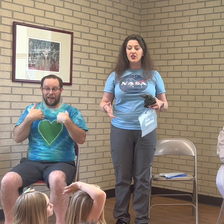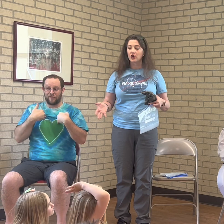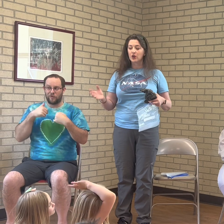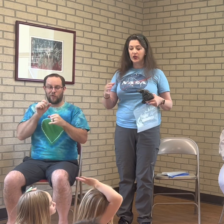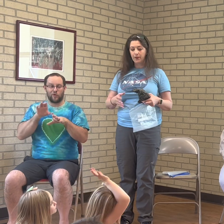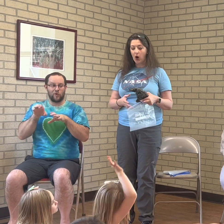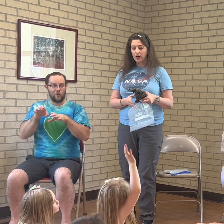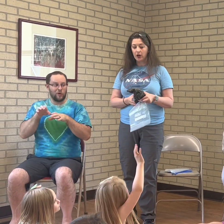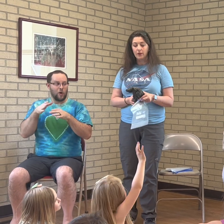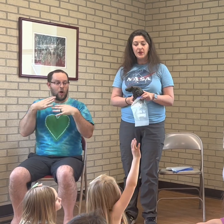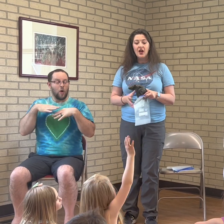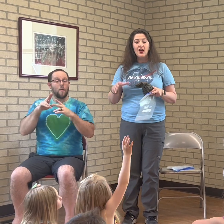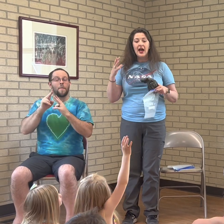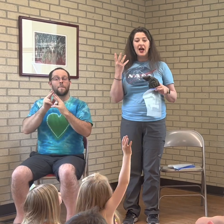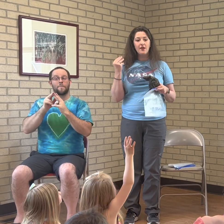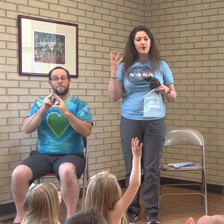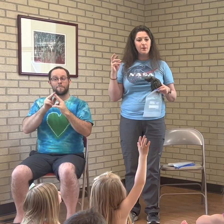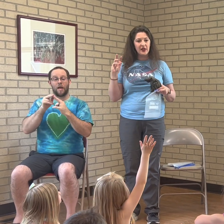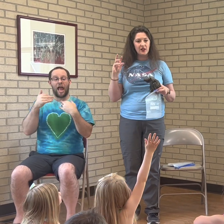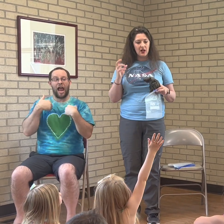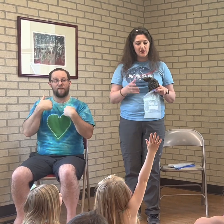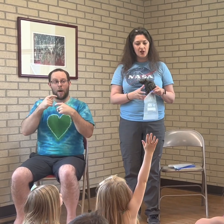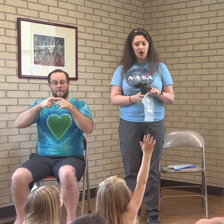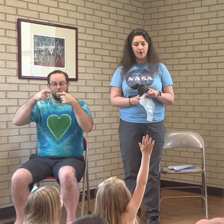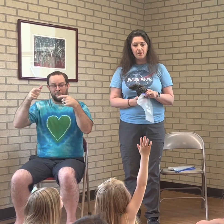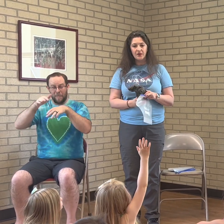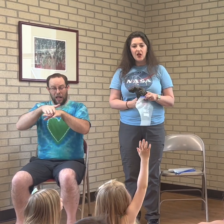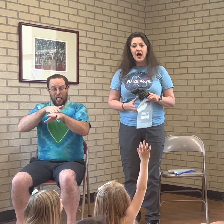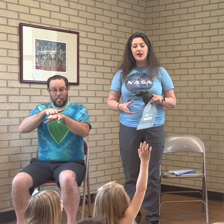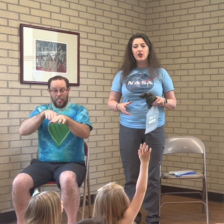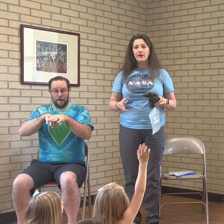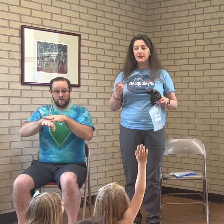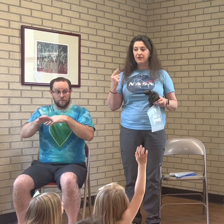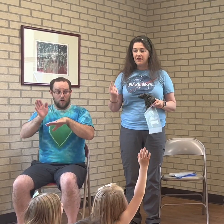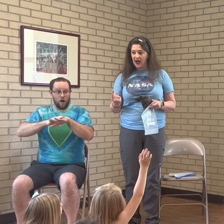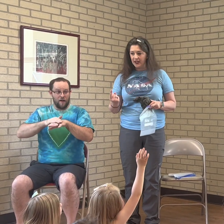you're going to with a partner, have your big gloves on, and you're gonna have to find one